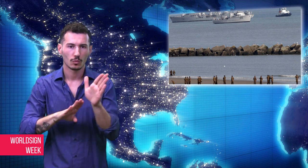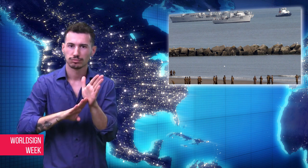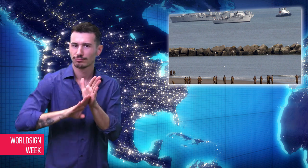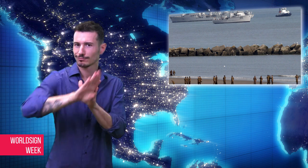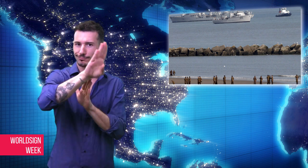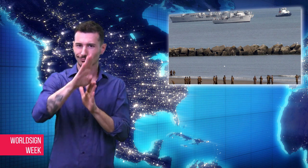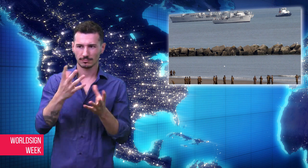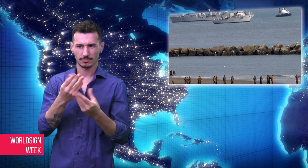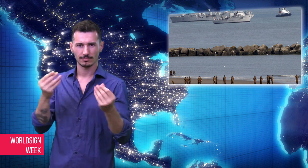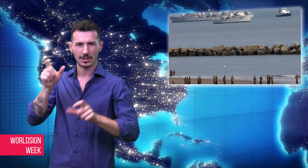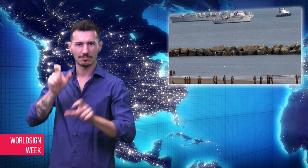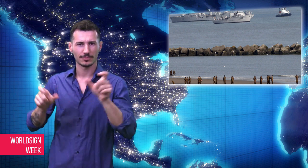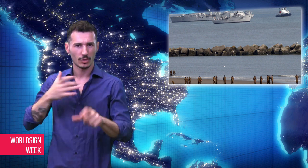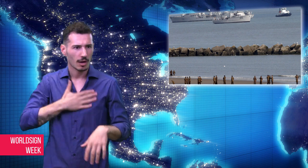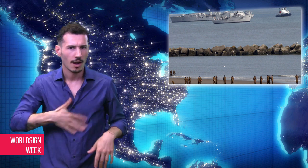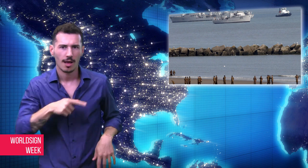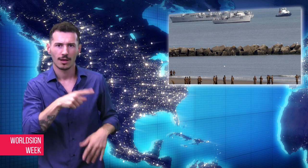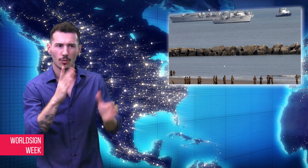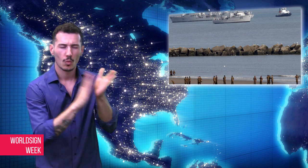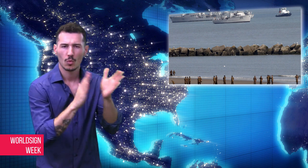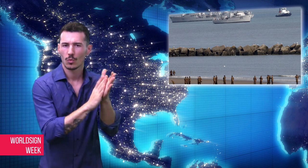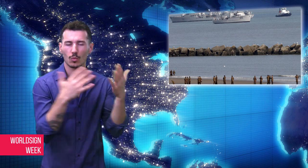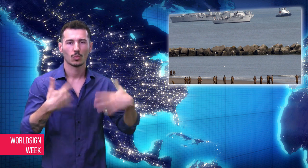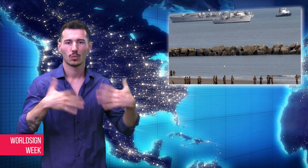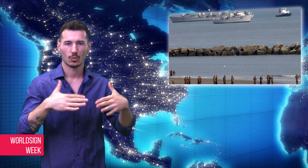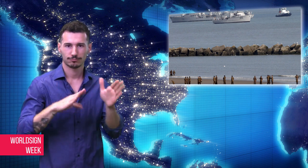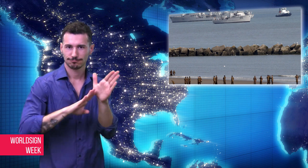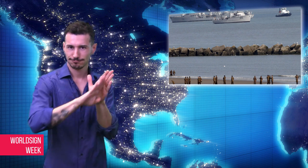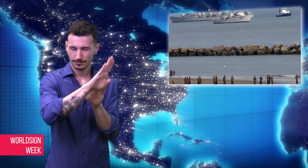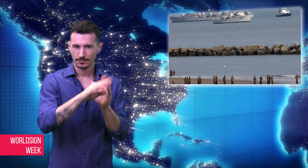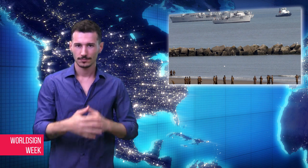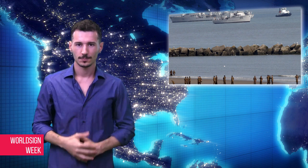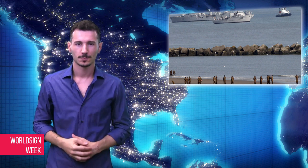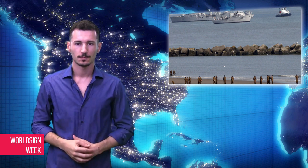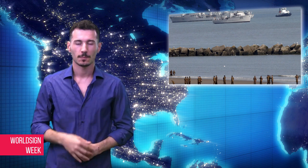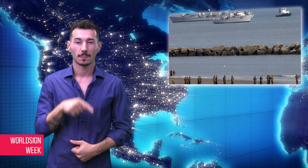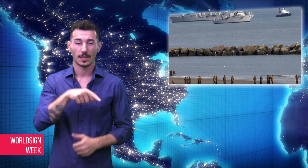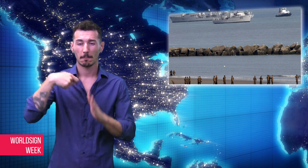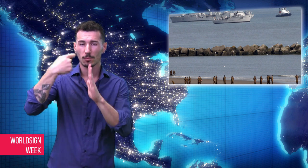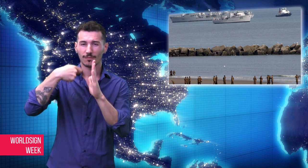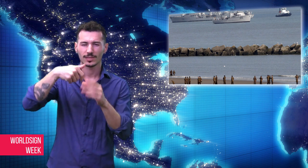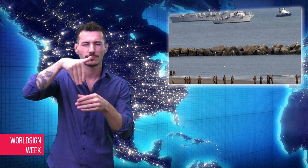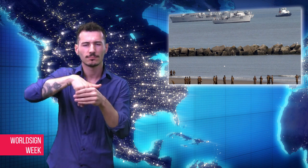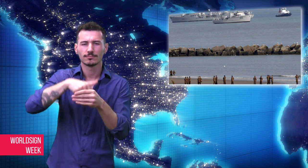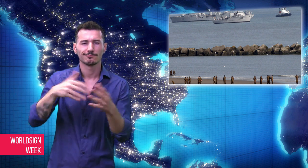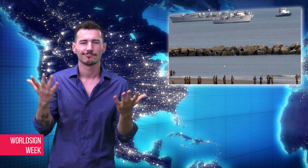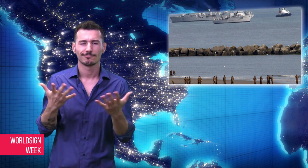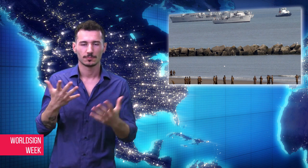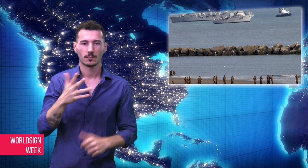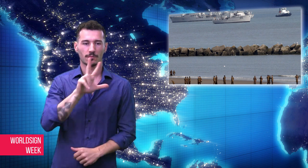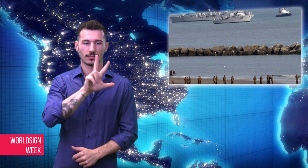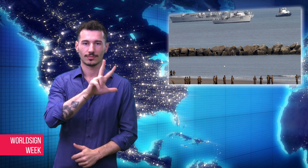theaters around the world getting numerous praise and thumbs ups. It is